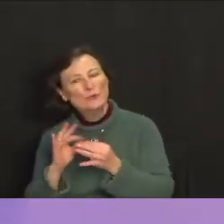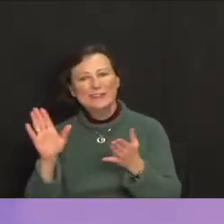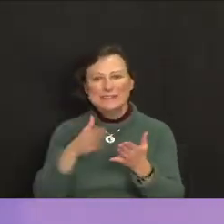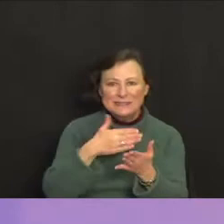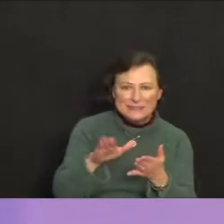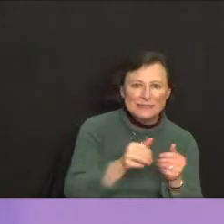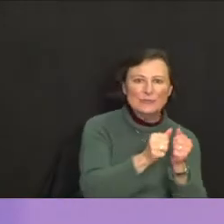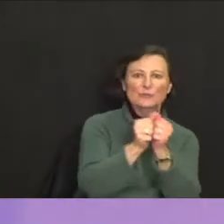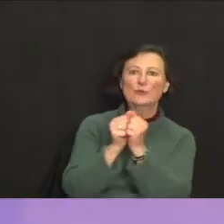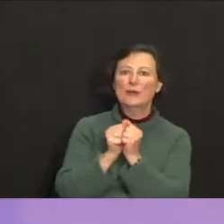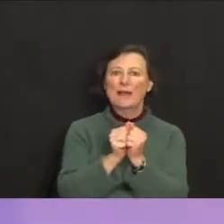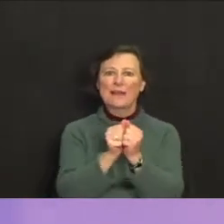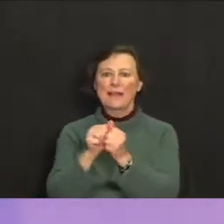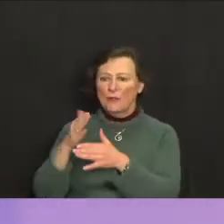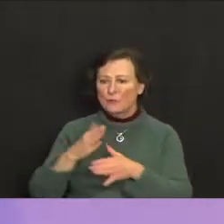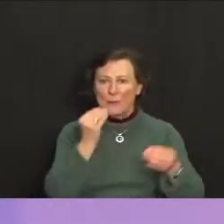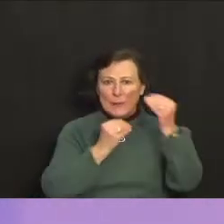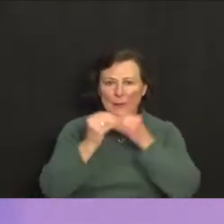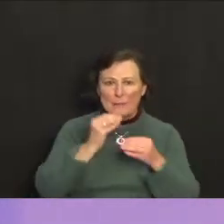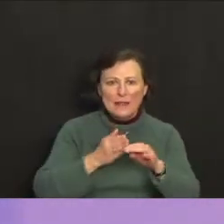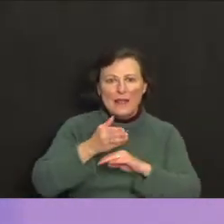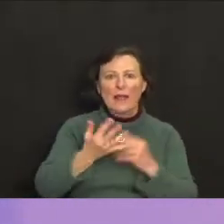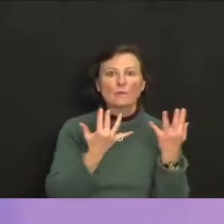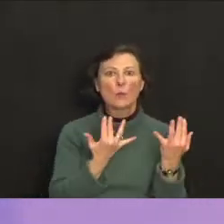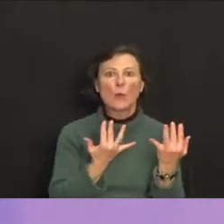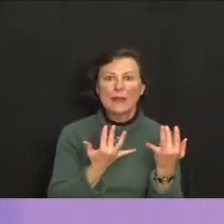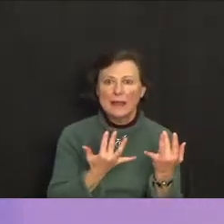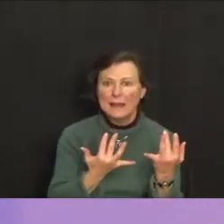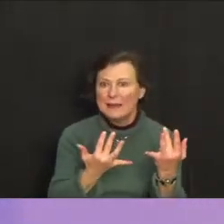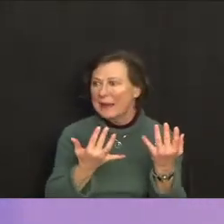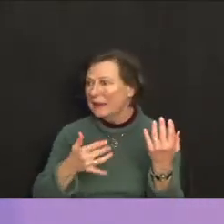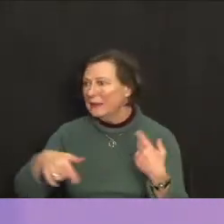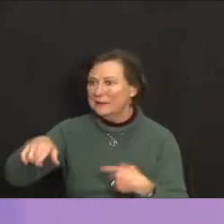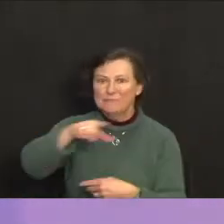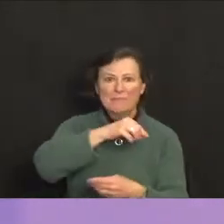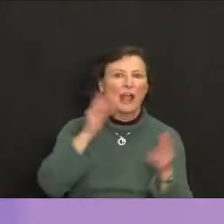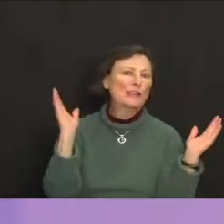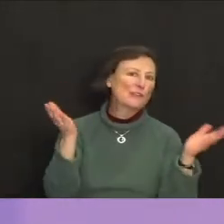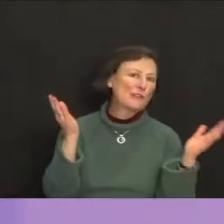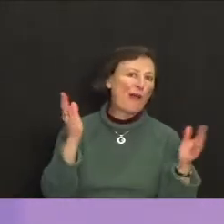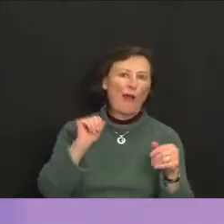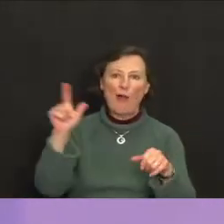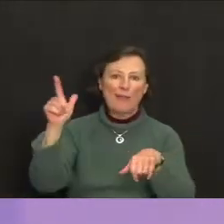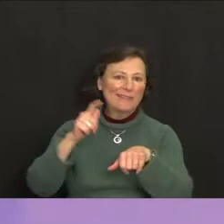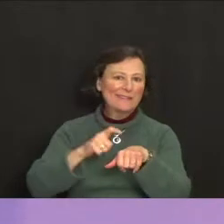sharing meals after waiting among others, and talking the whole time waiting to get to that food.